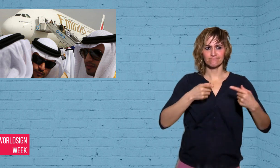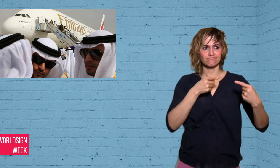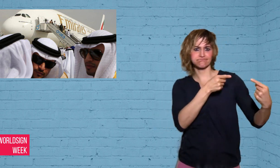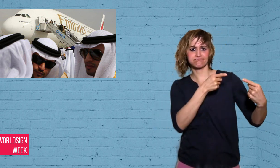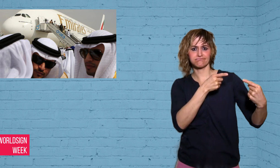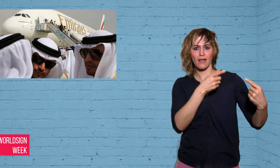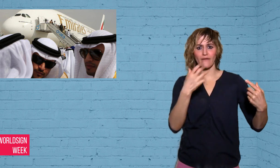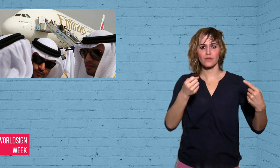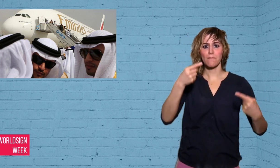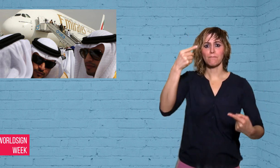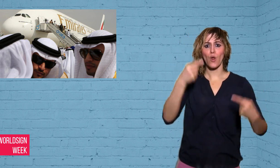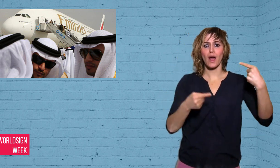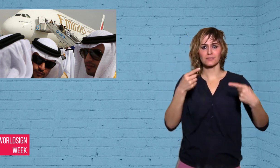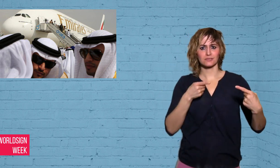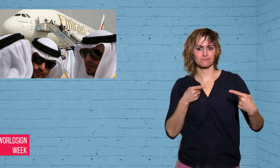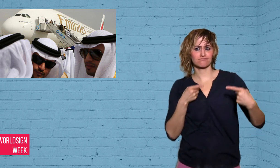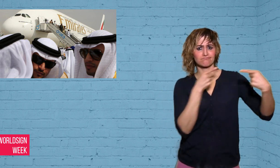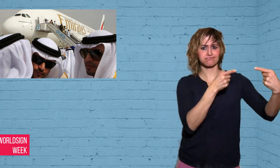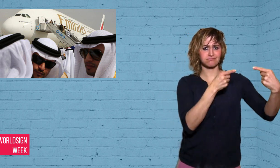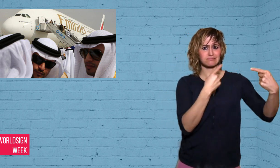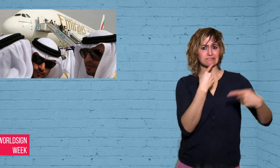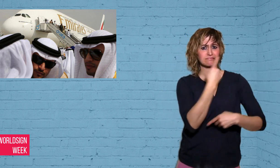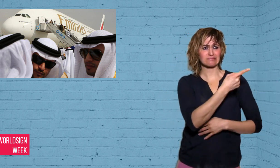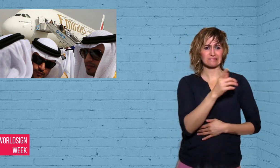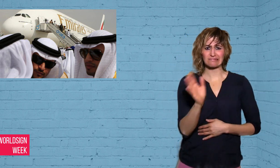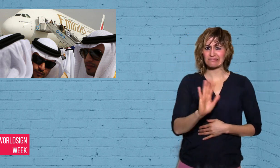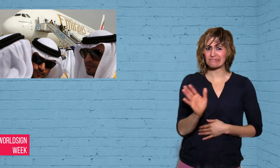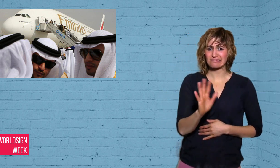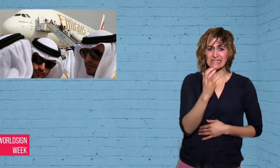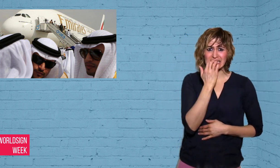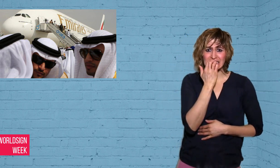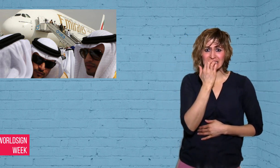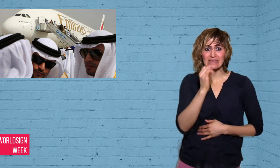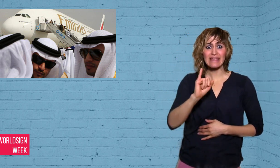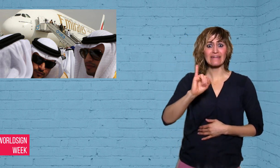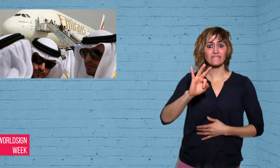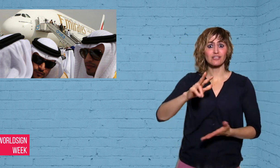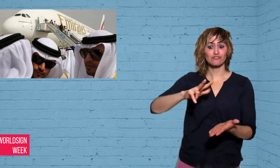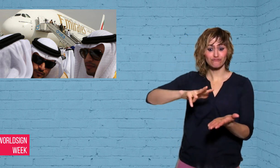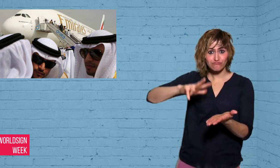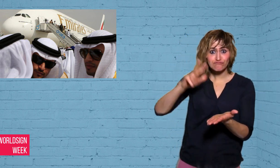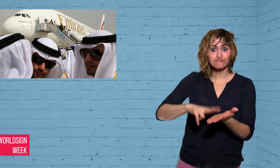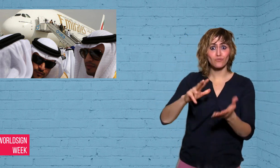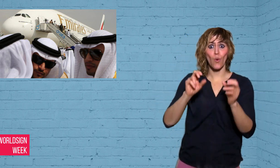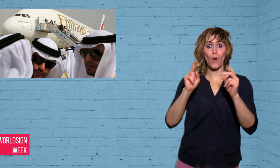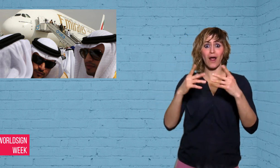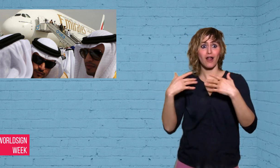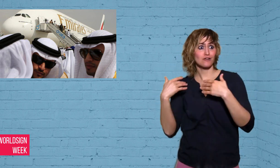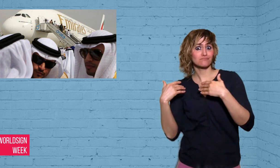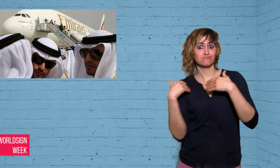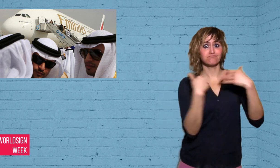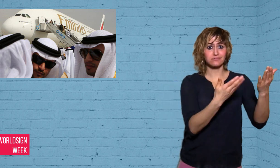could turn the country into a dictatorship.